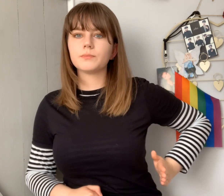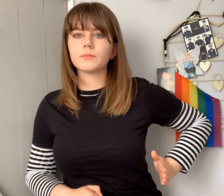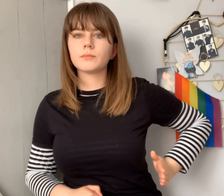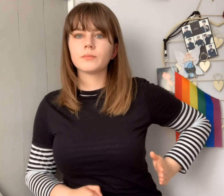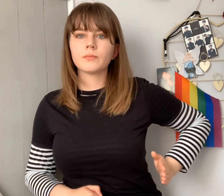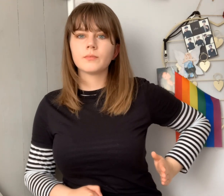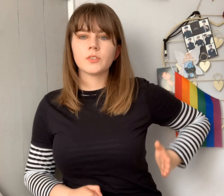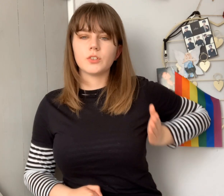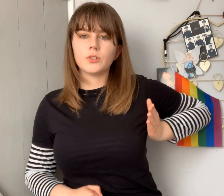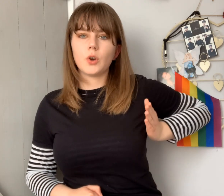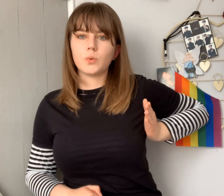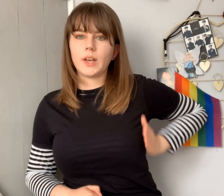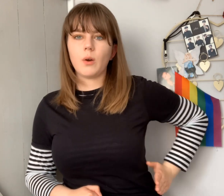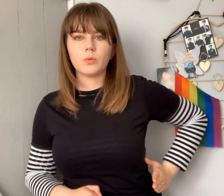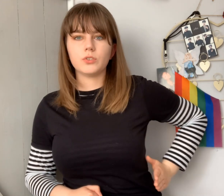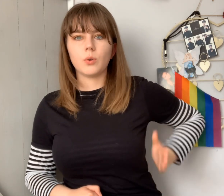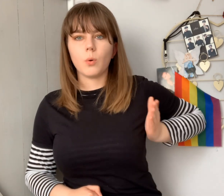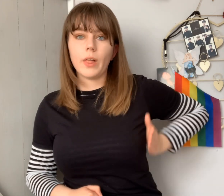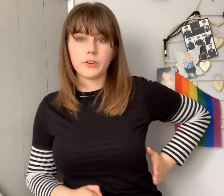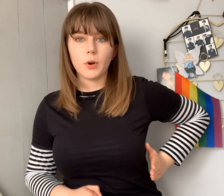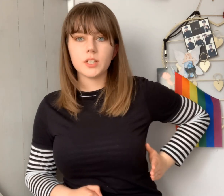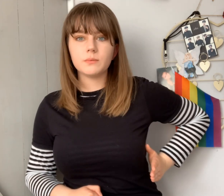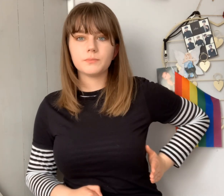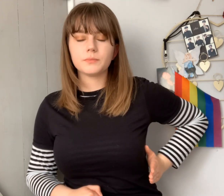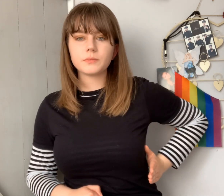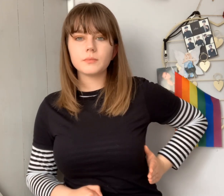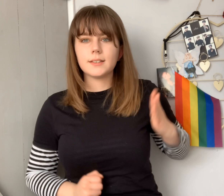So you go down your left body